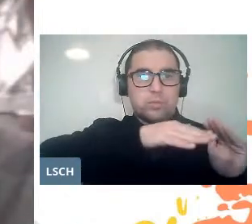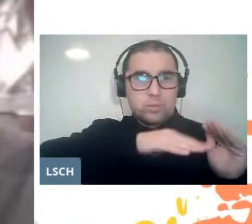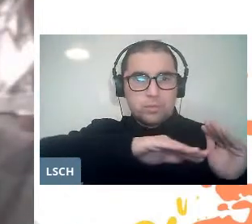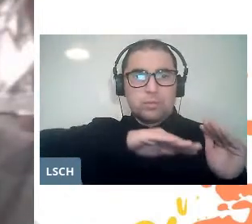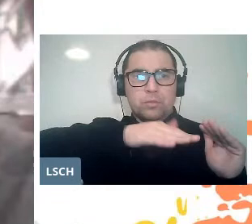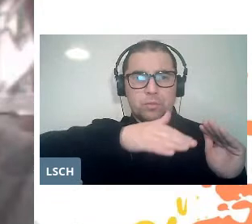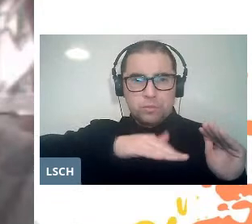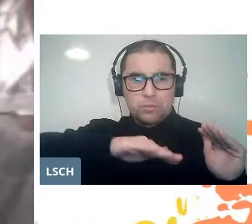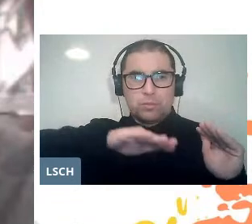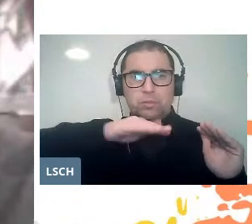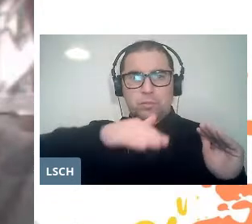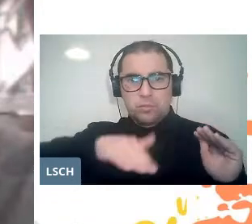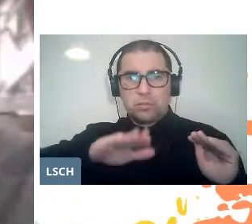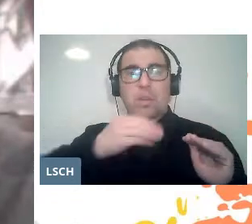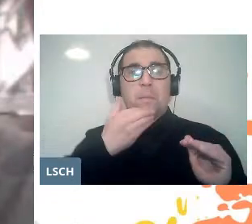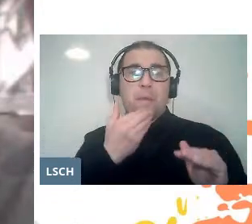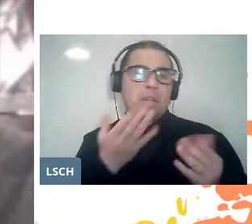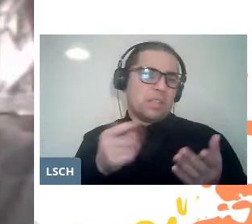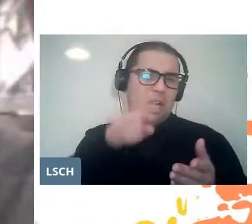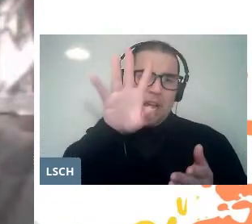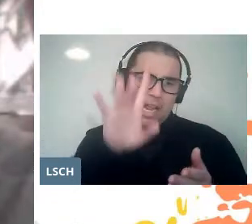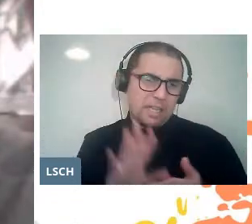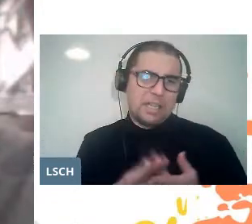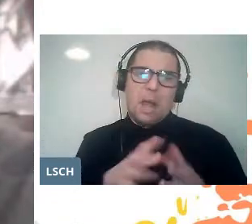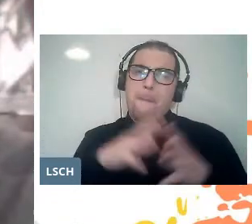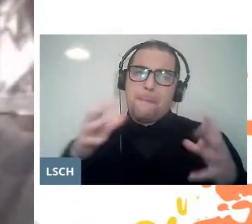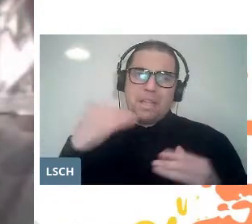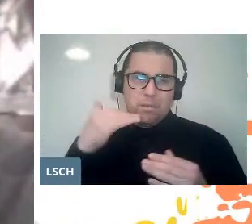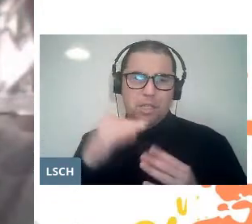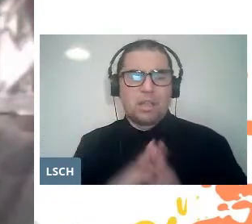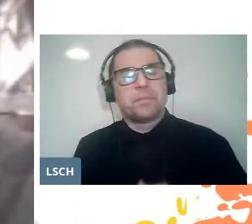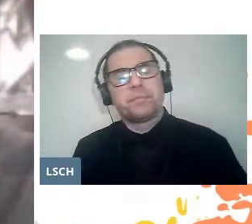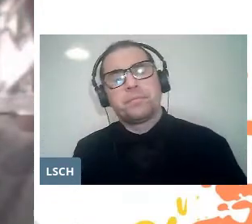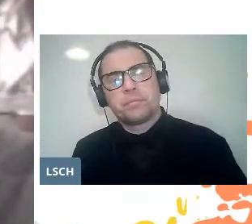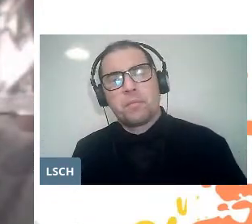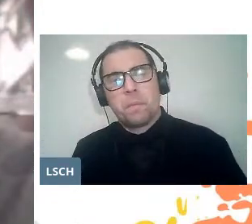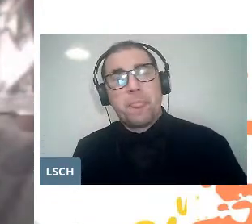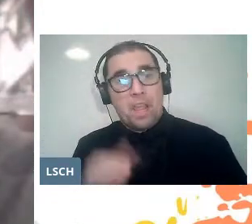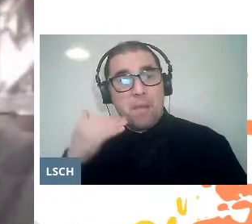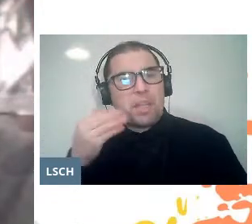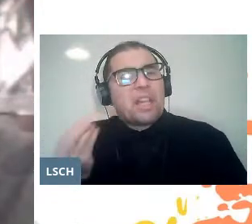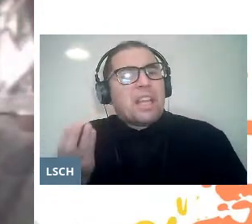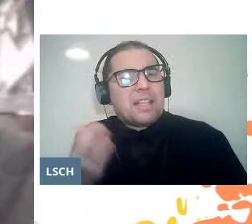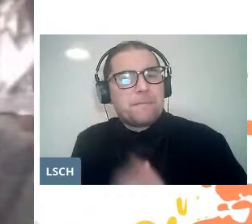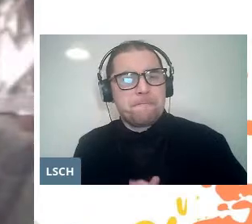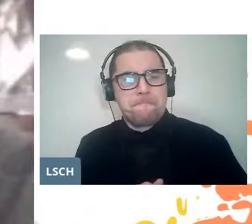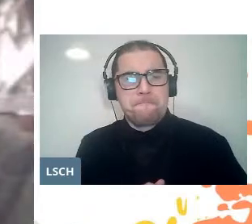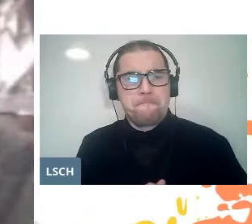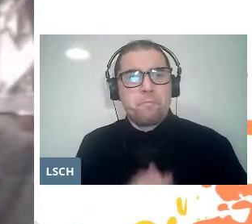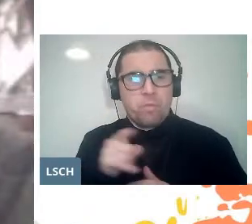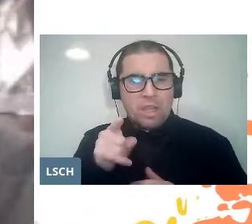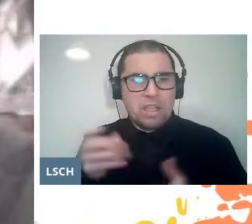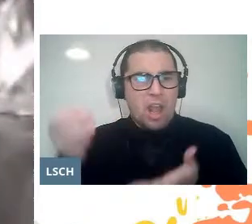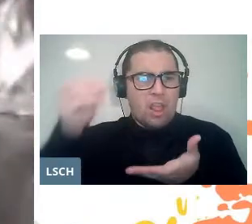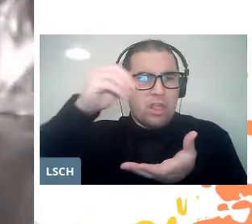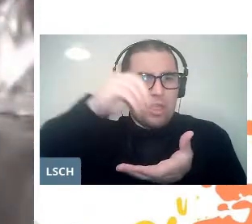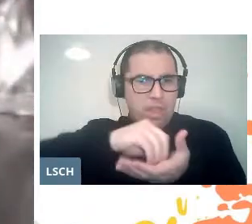are some of its most relevant characteristics. The important thing is that despite being inserted in classicism,